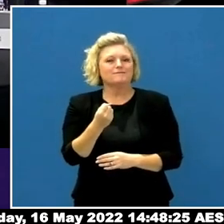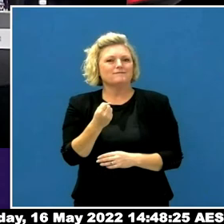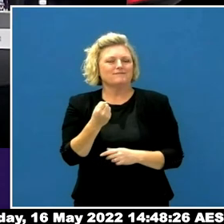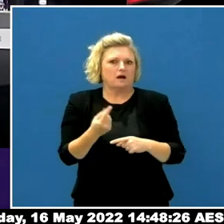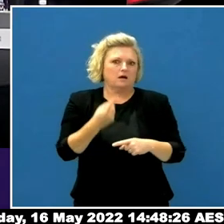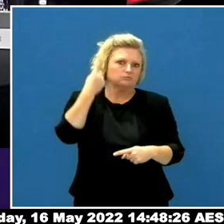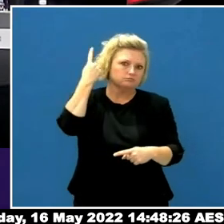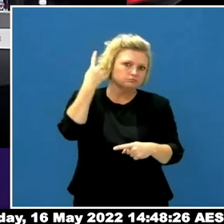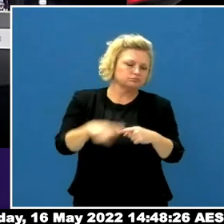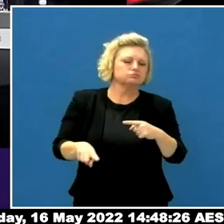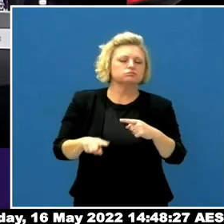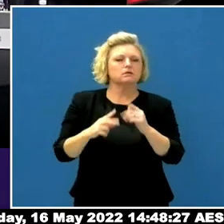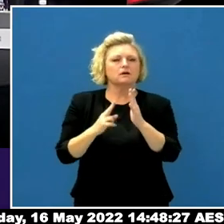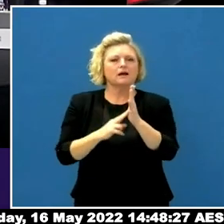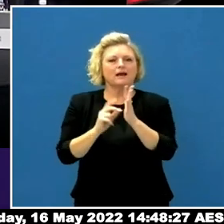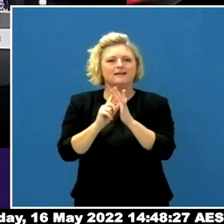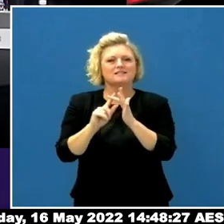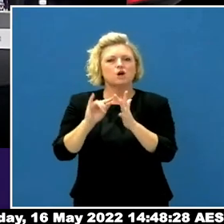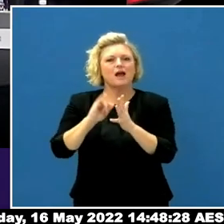providing for 1:1 support.